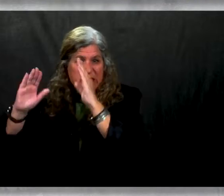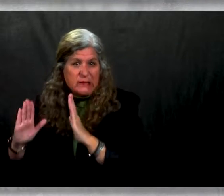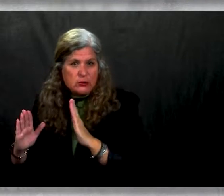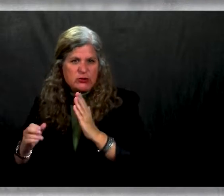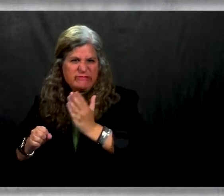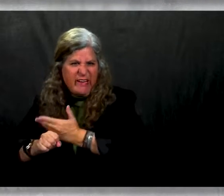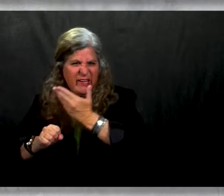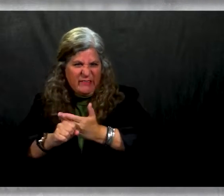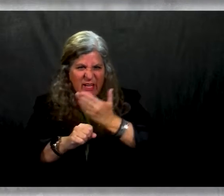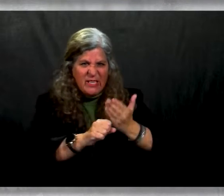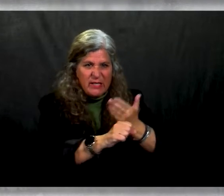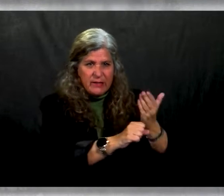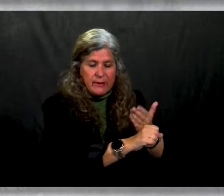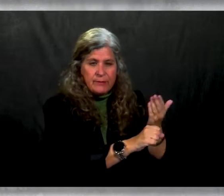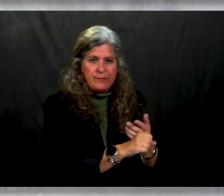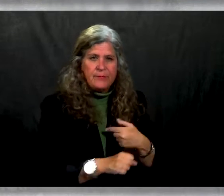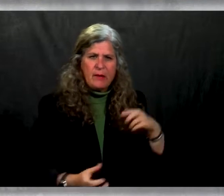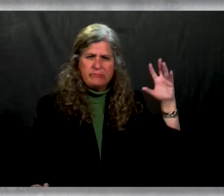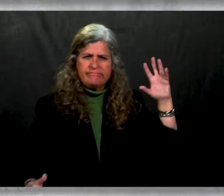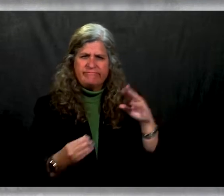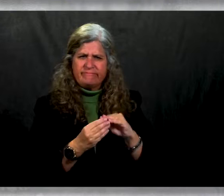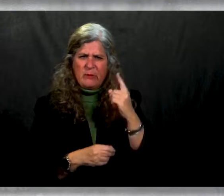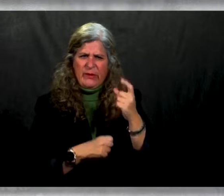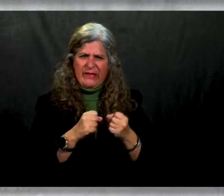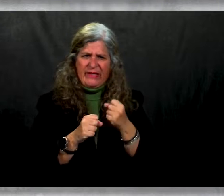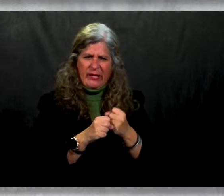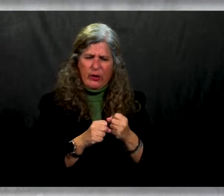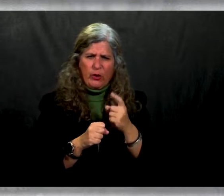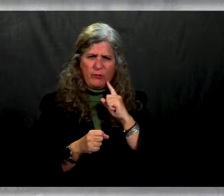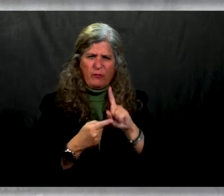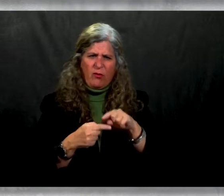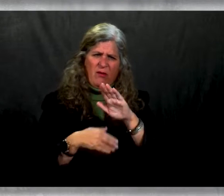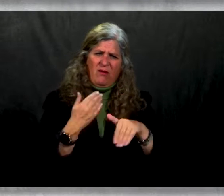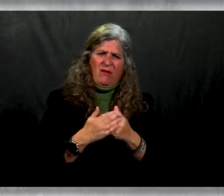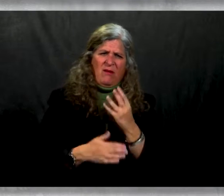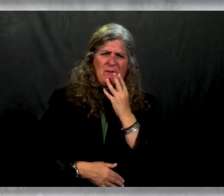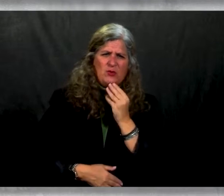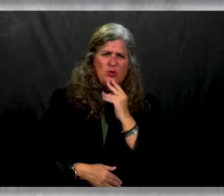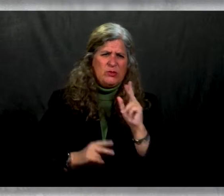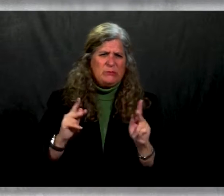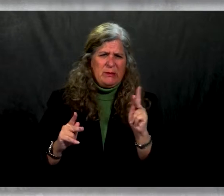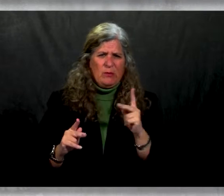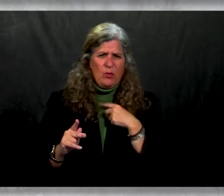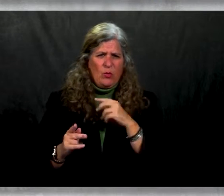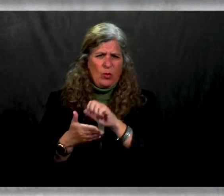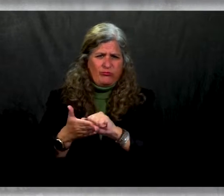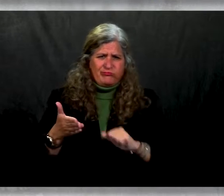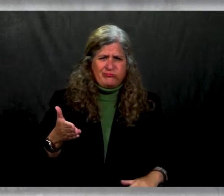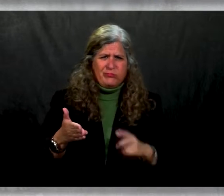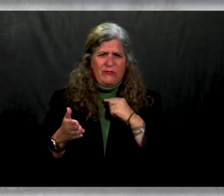And that took about a year of time to put through and remove Jews from many professions.